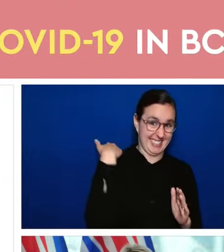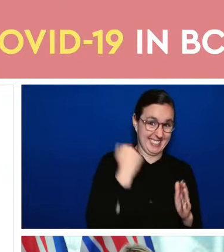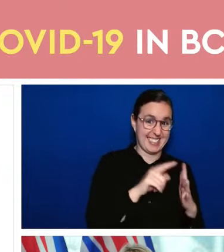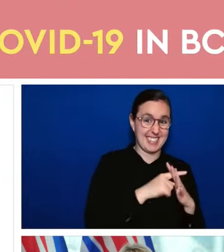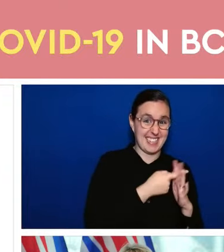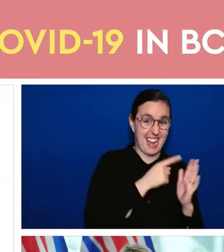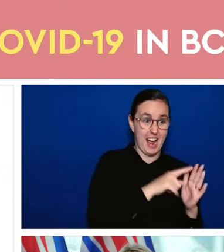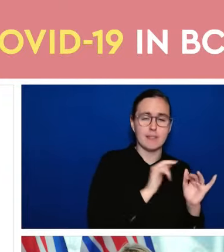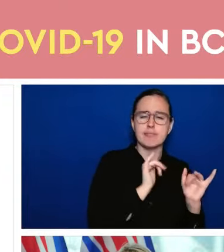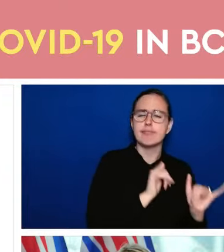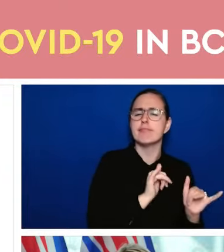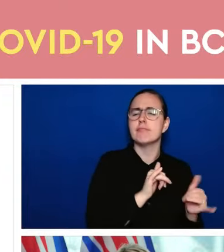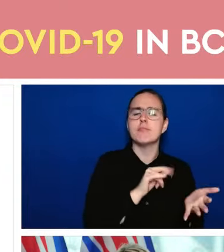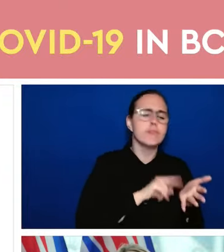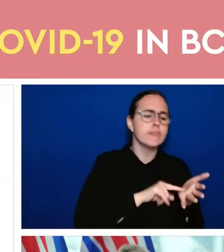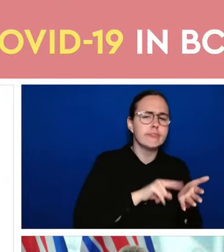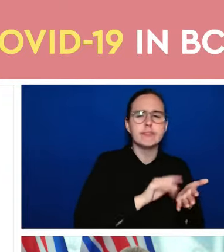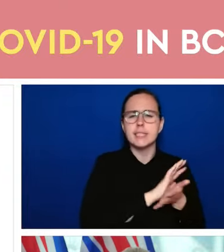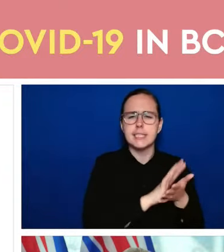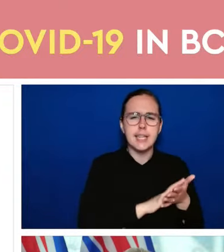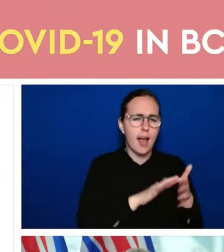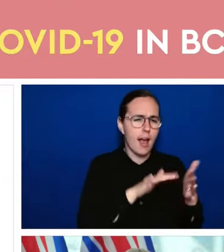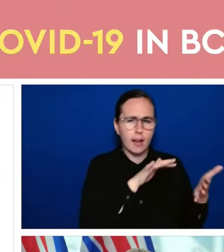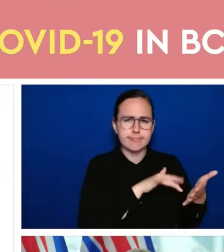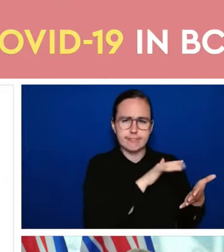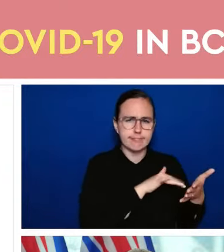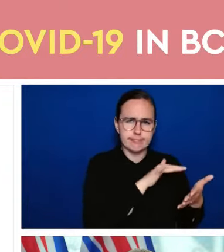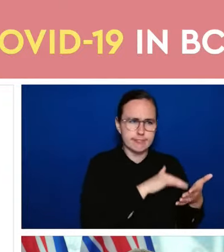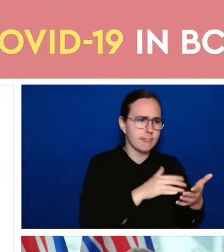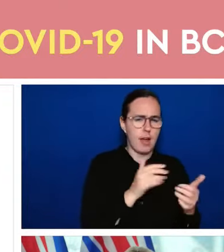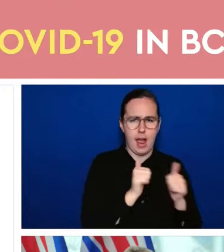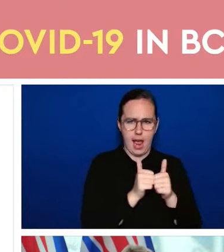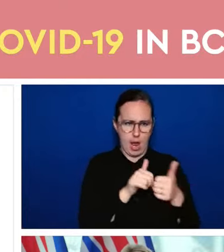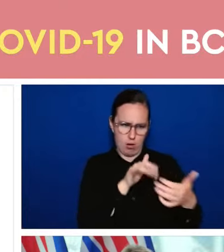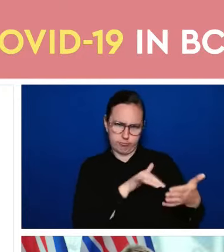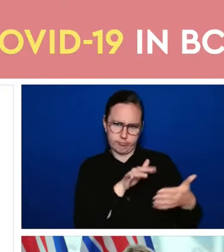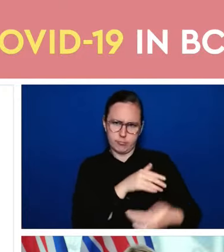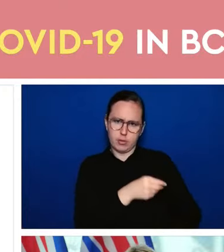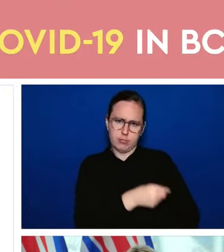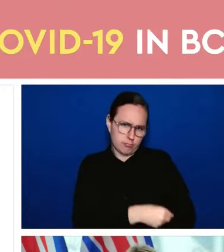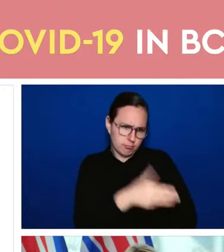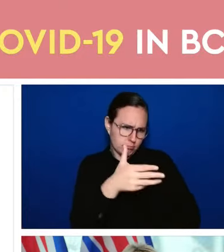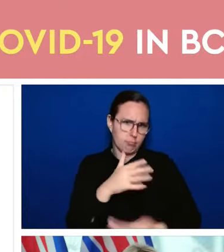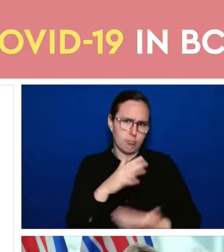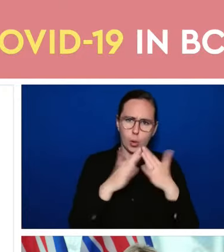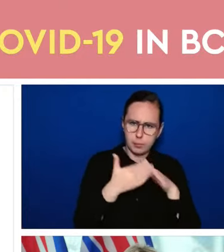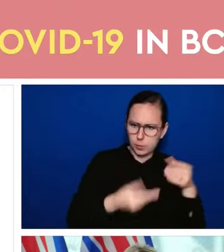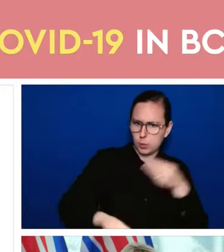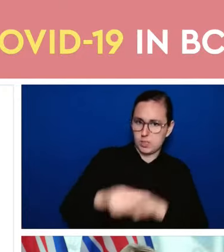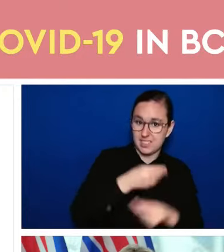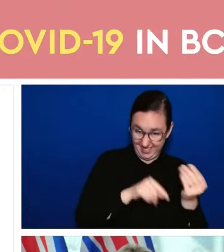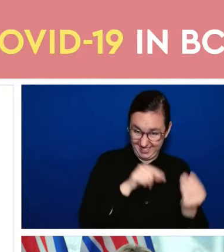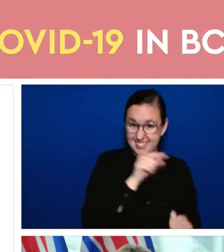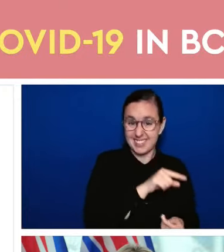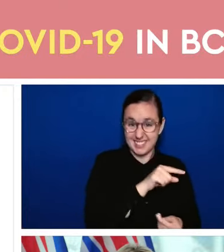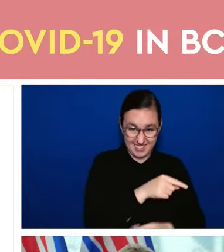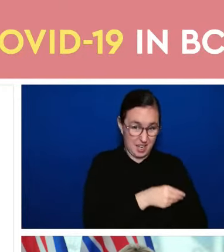patterns of infection in our community. So wrong G. Dennis so